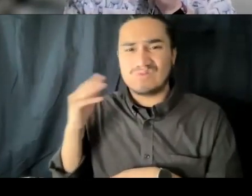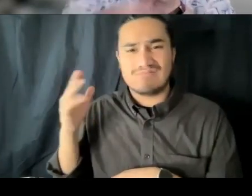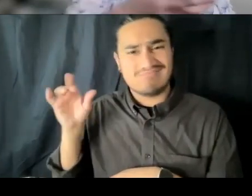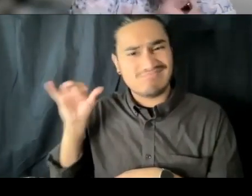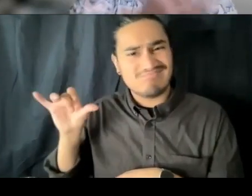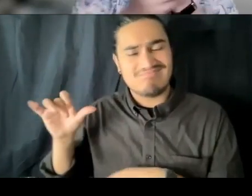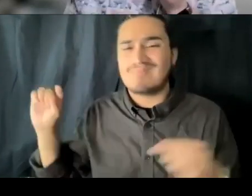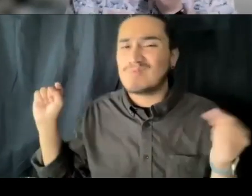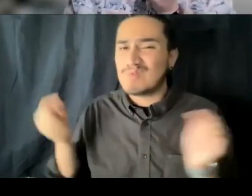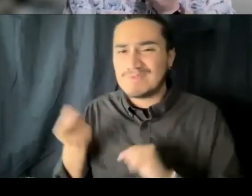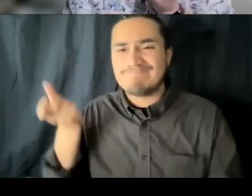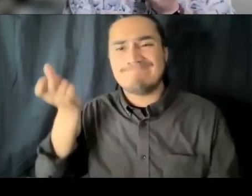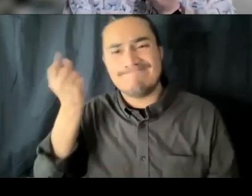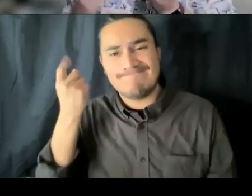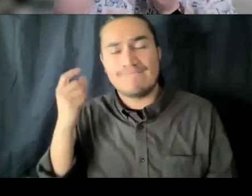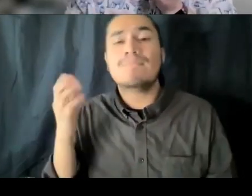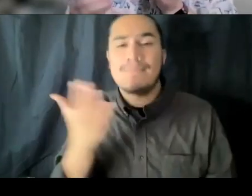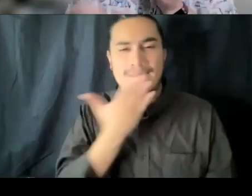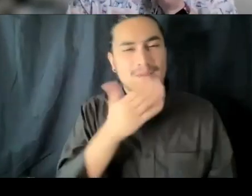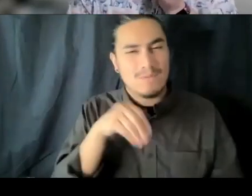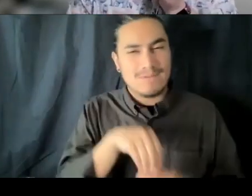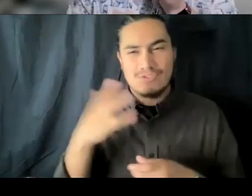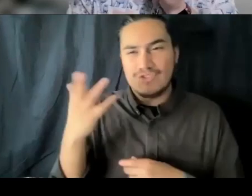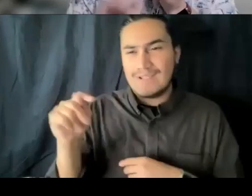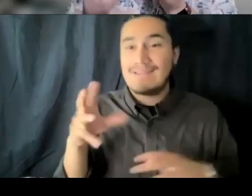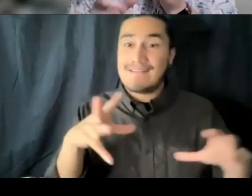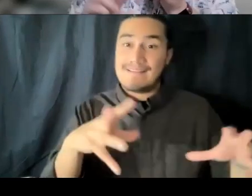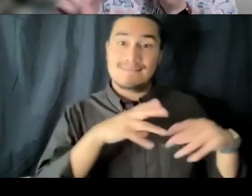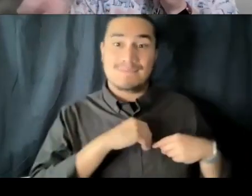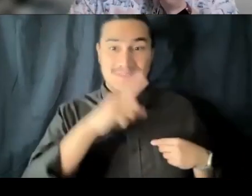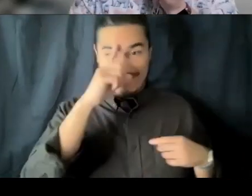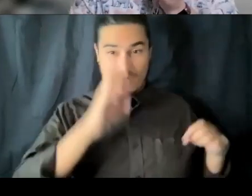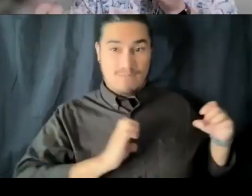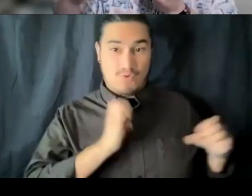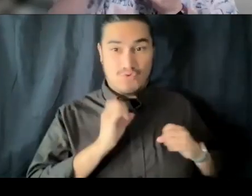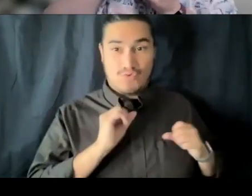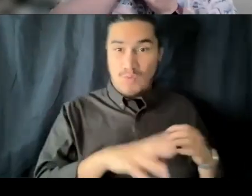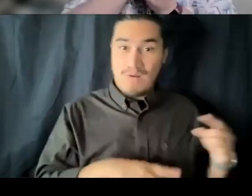Yes, thank you. We got in the chat, acceptance of the emotion or thought doesn't mean approval.